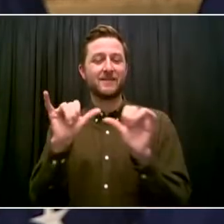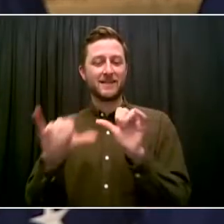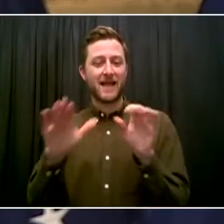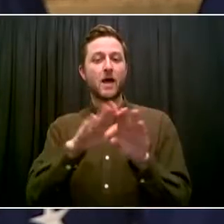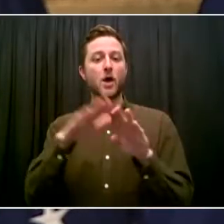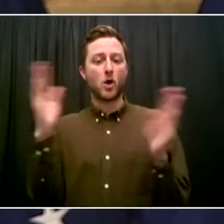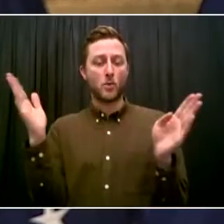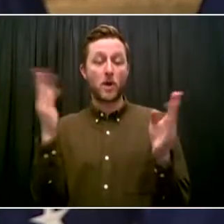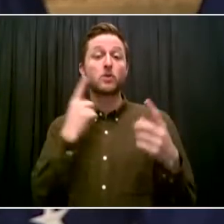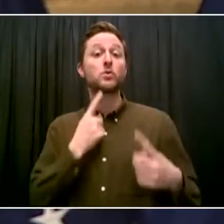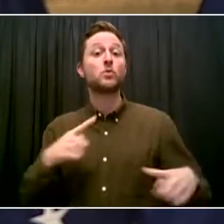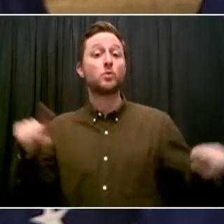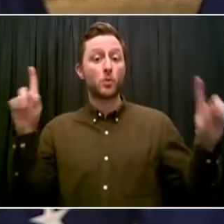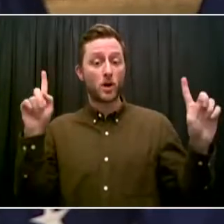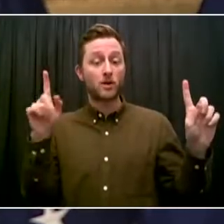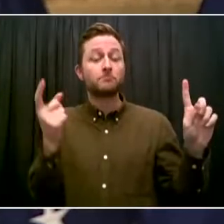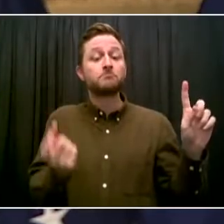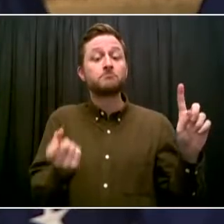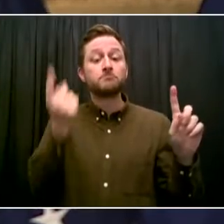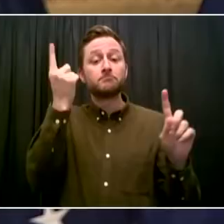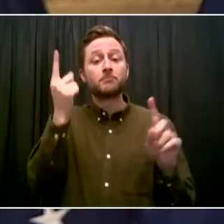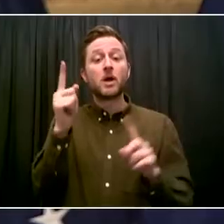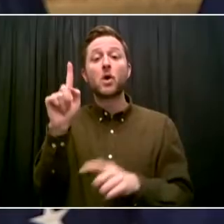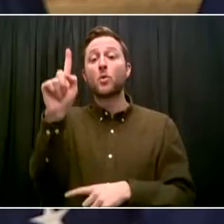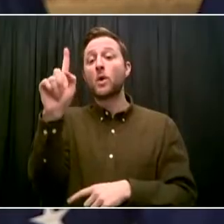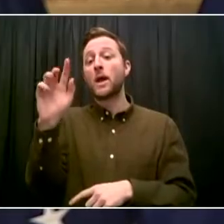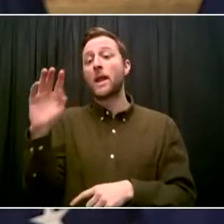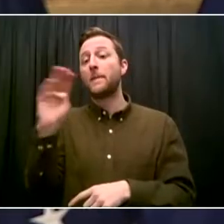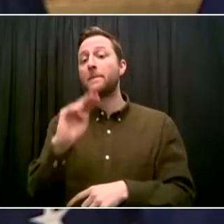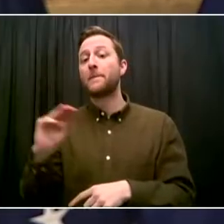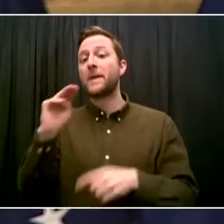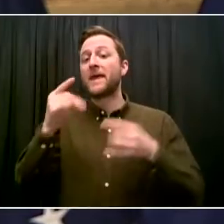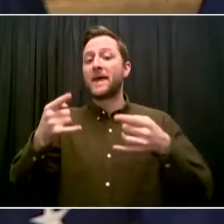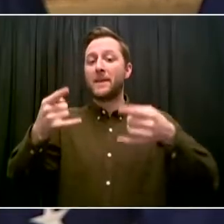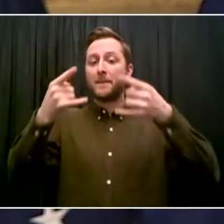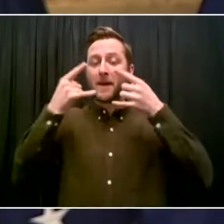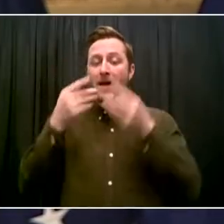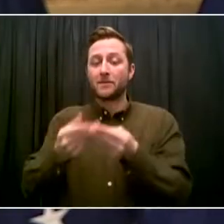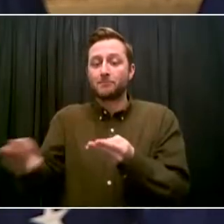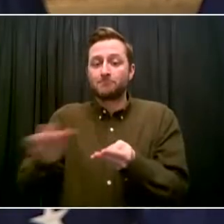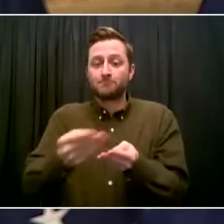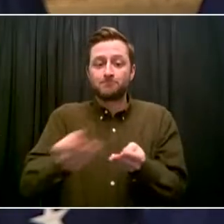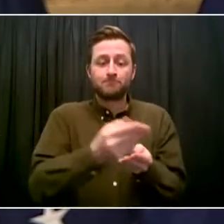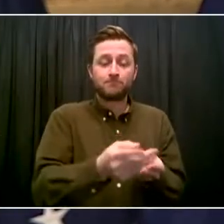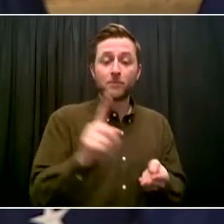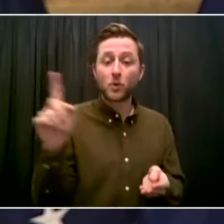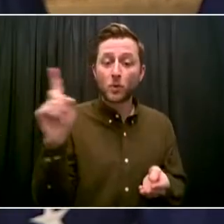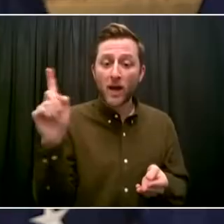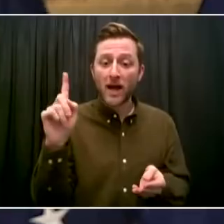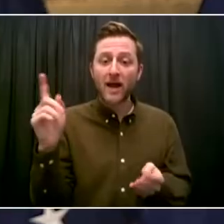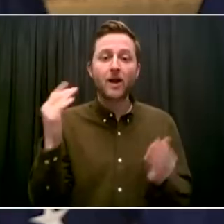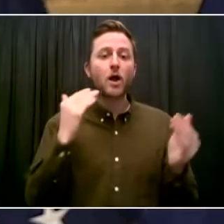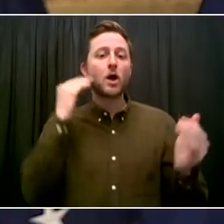OMICRON. SINCE JANUARY 1st, WE HAVE DISTRIBUTED NEARLY 1